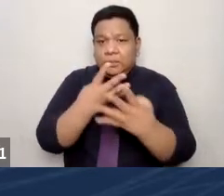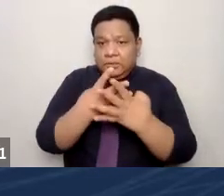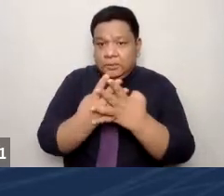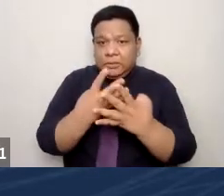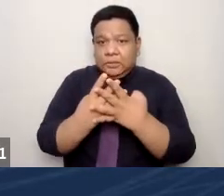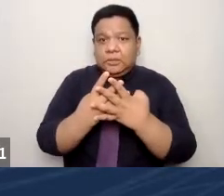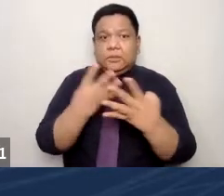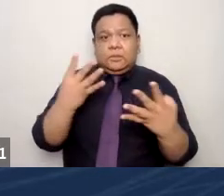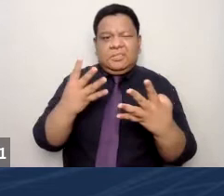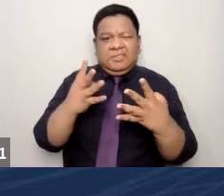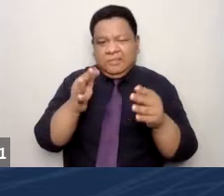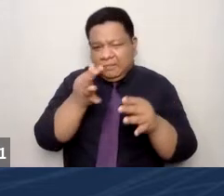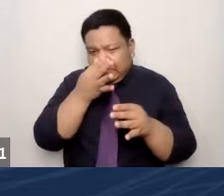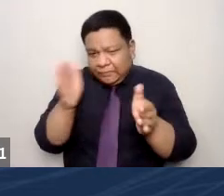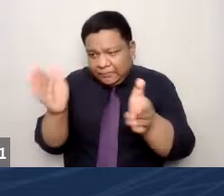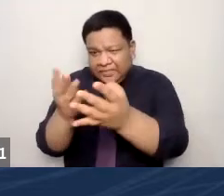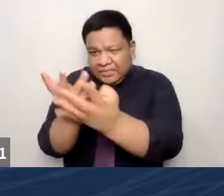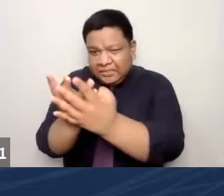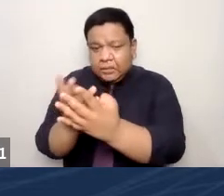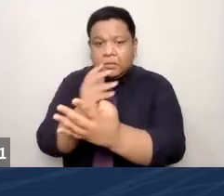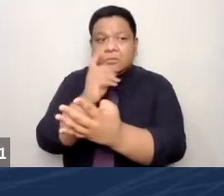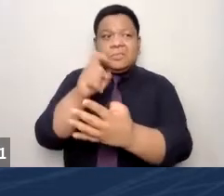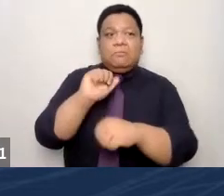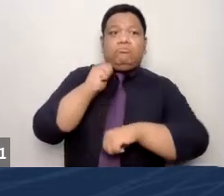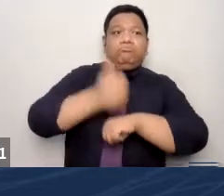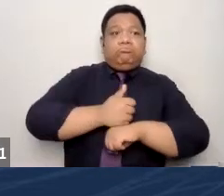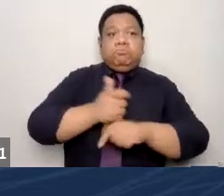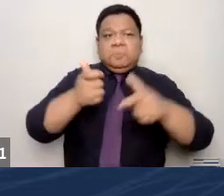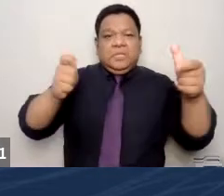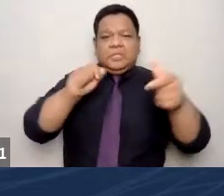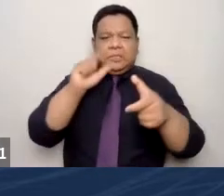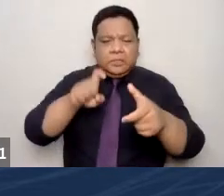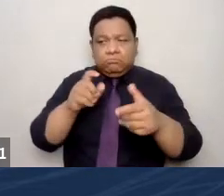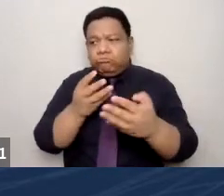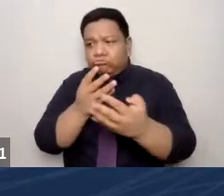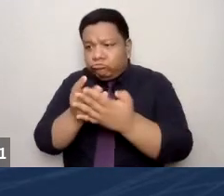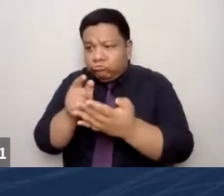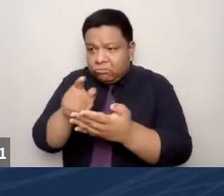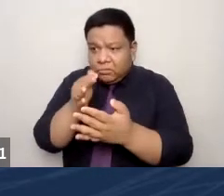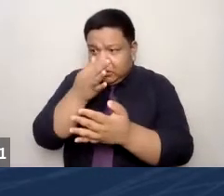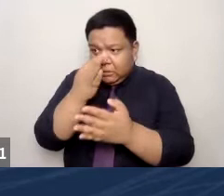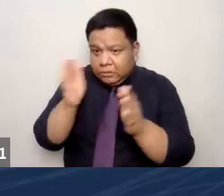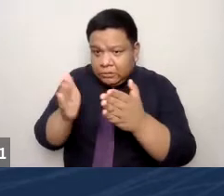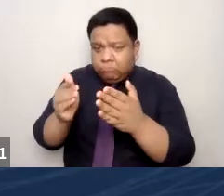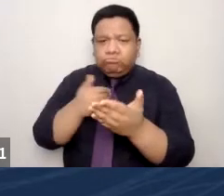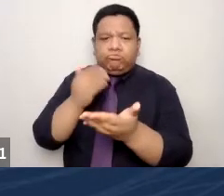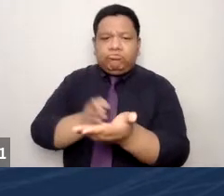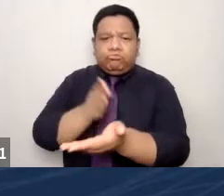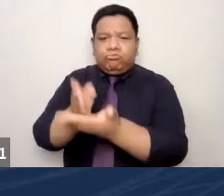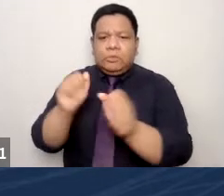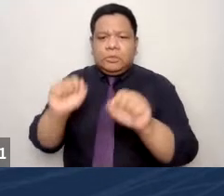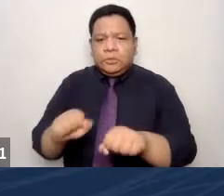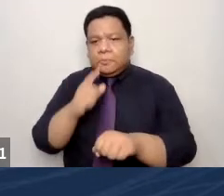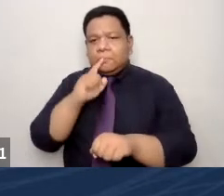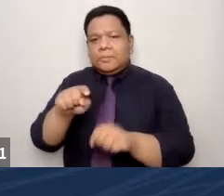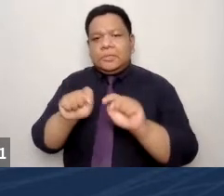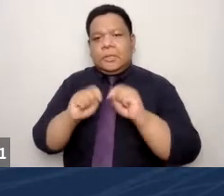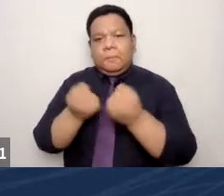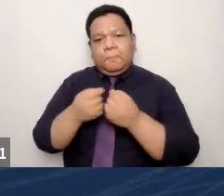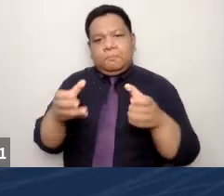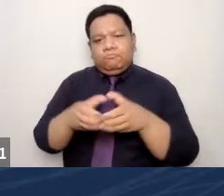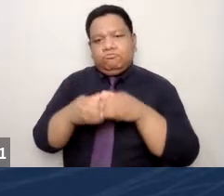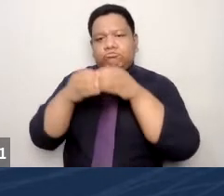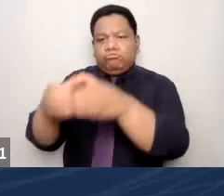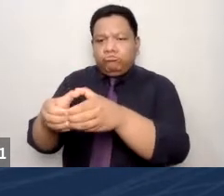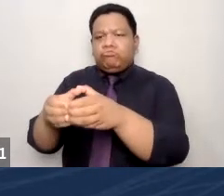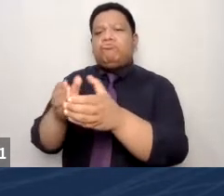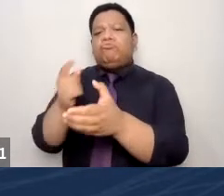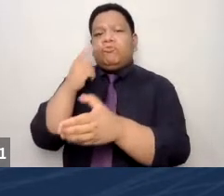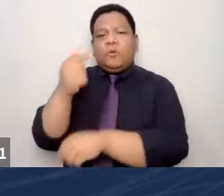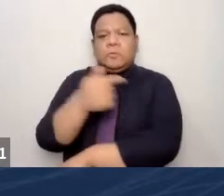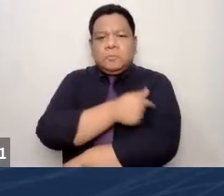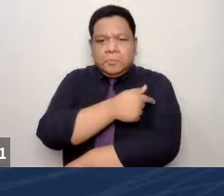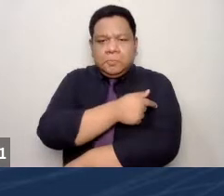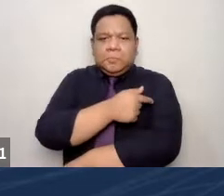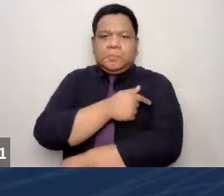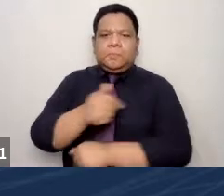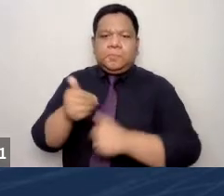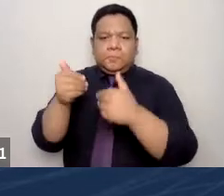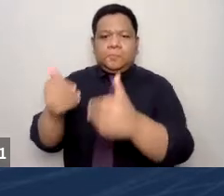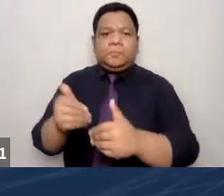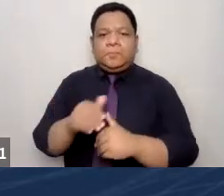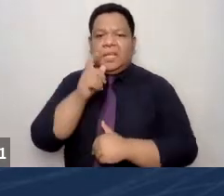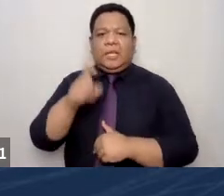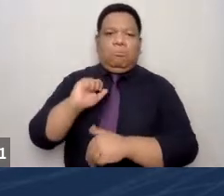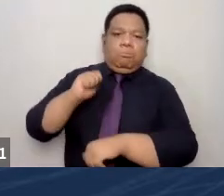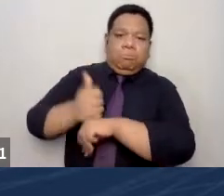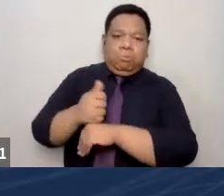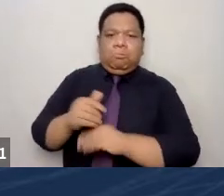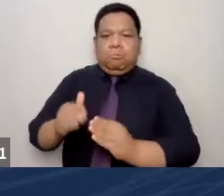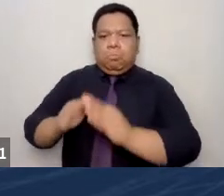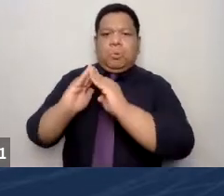The small ones don’t need to have a vaccination site, they can just deploy a team who will visit the facility and not build an infrastructure.